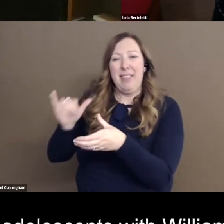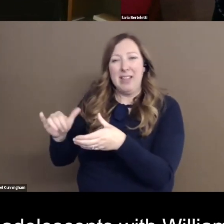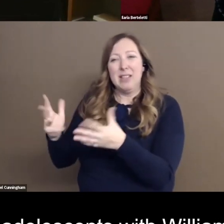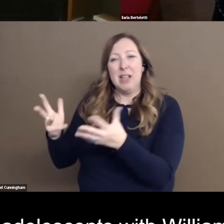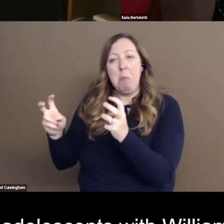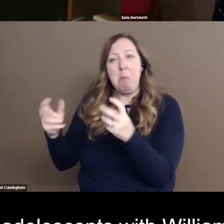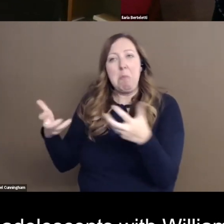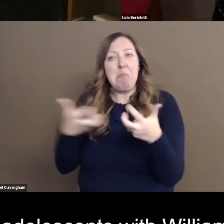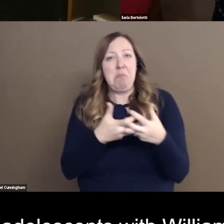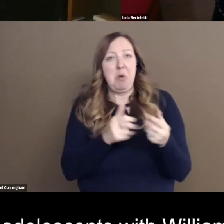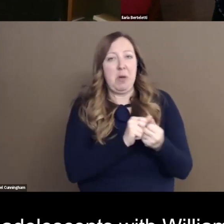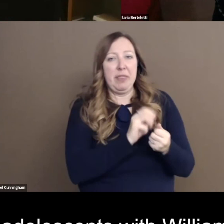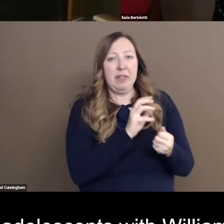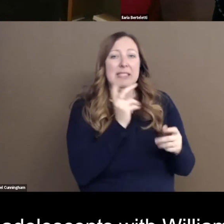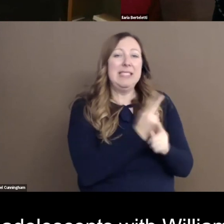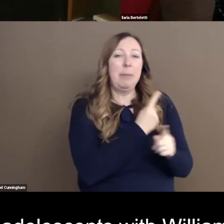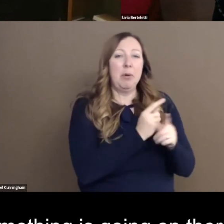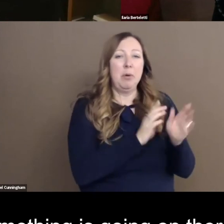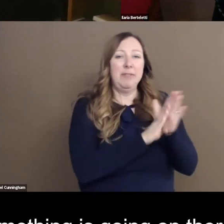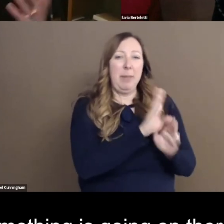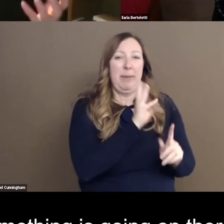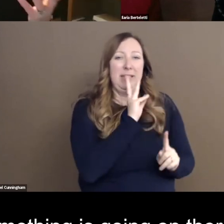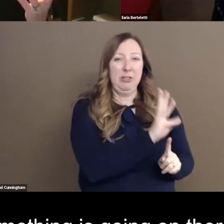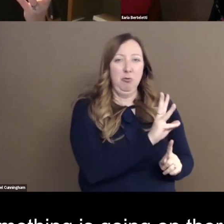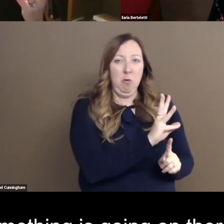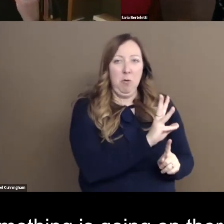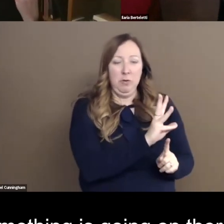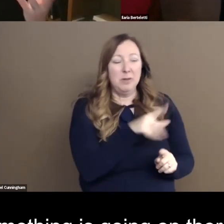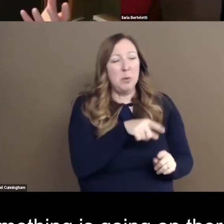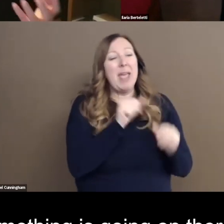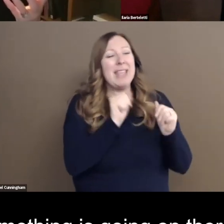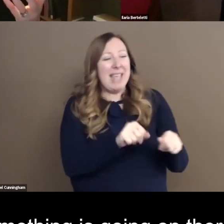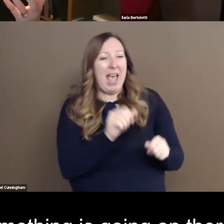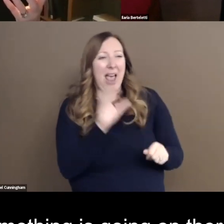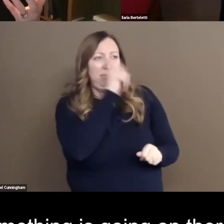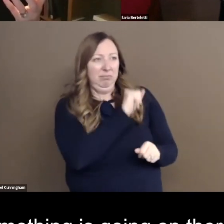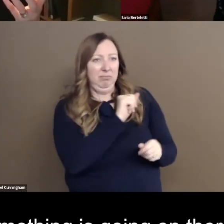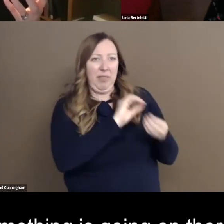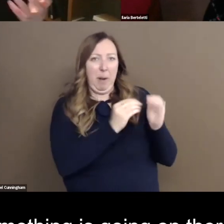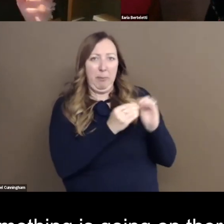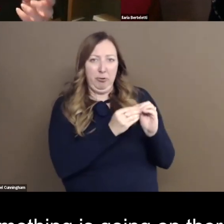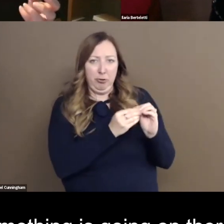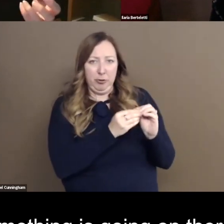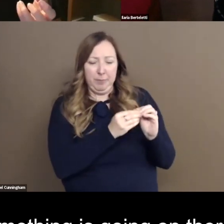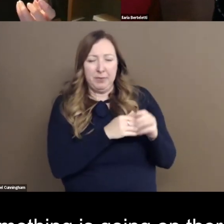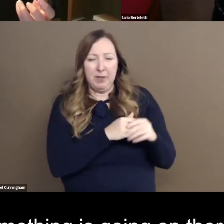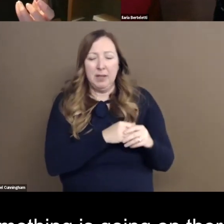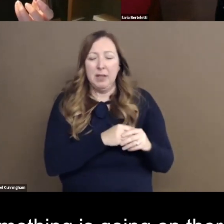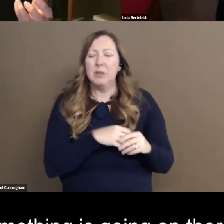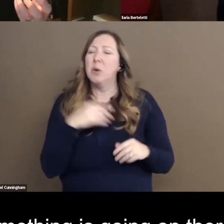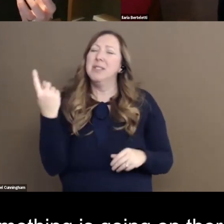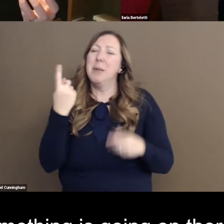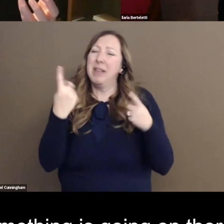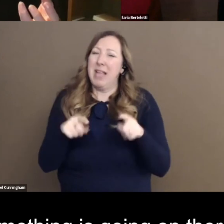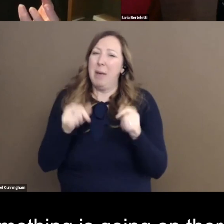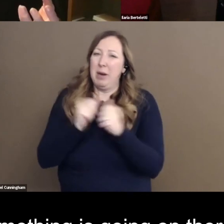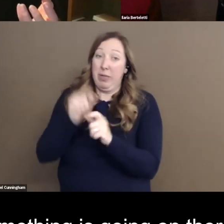william syndrome can do that multiplication so something's going on there where they're not they're they're